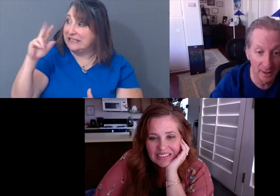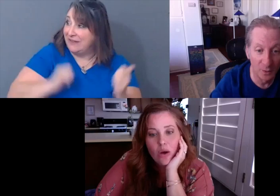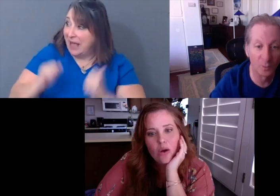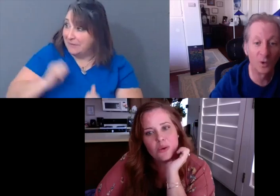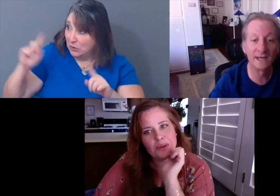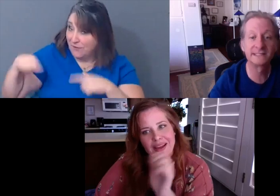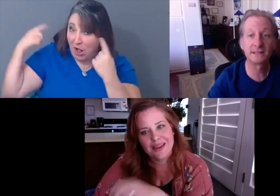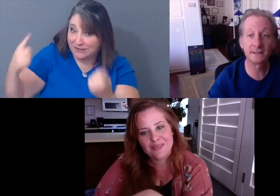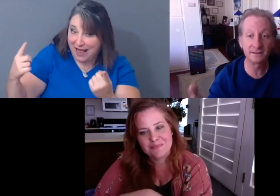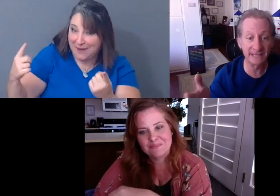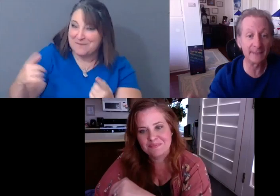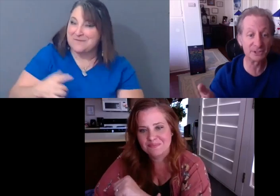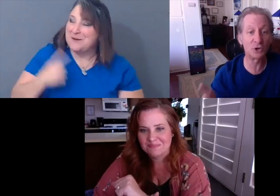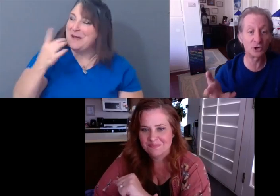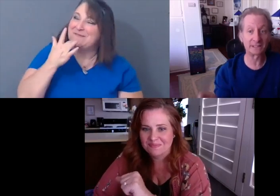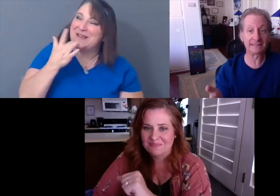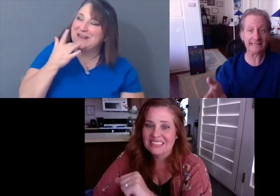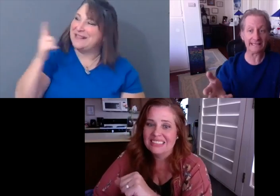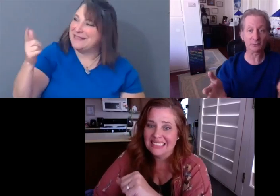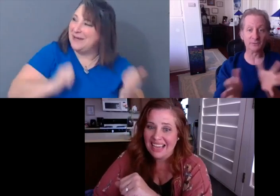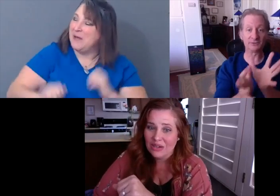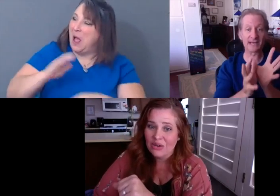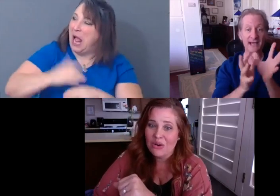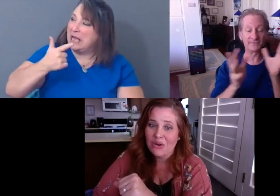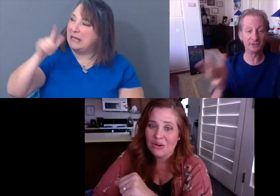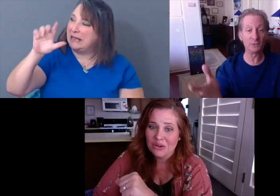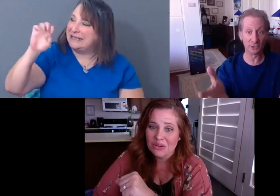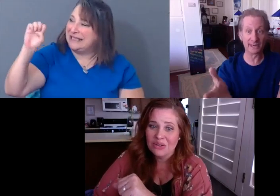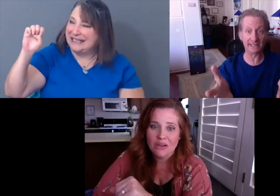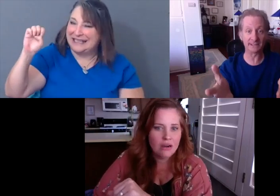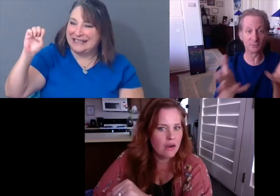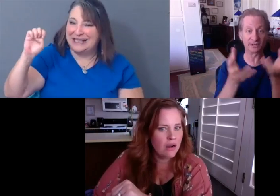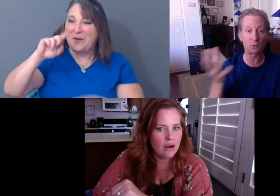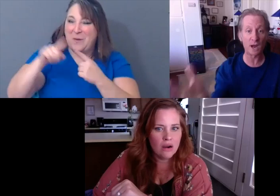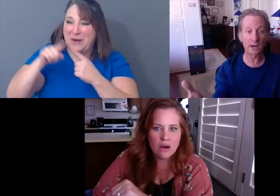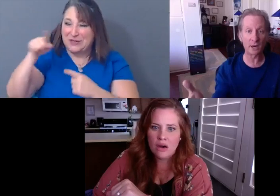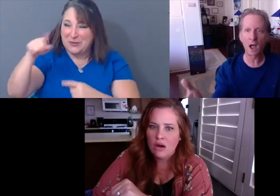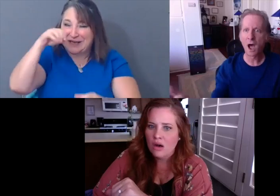was the episode on "Glee" when they have... When you're in it with a choir.